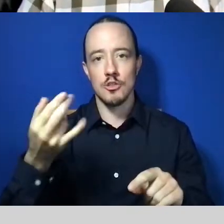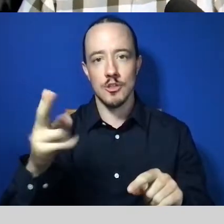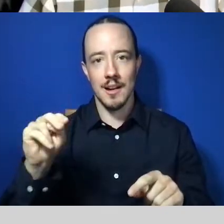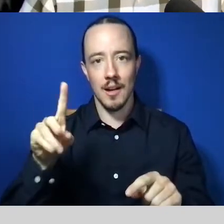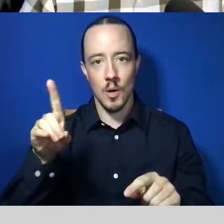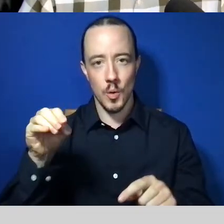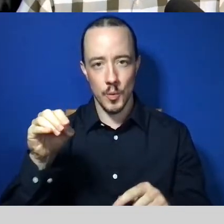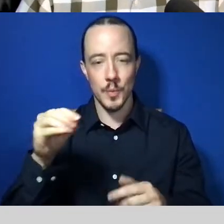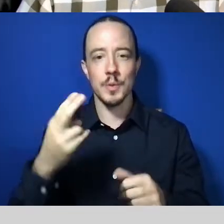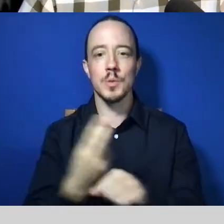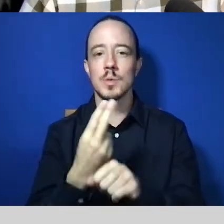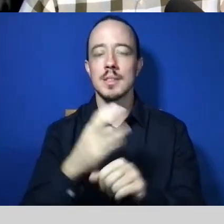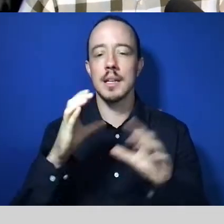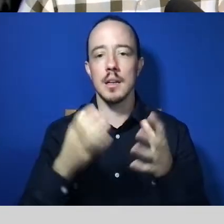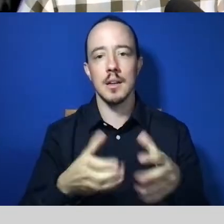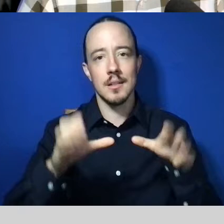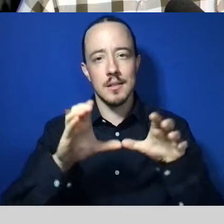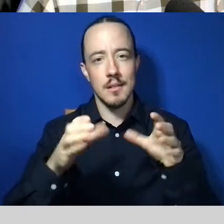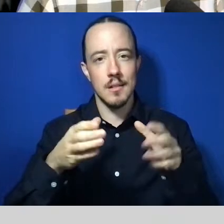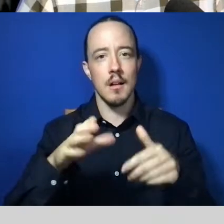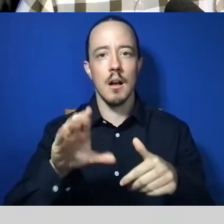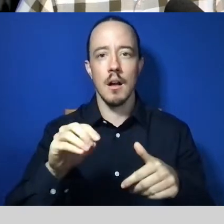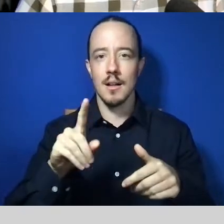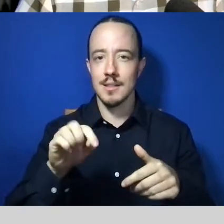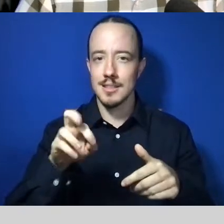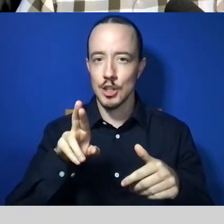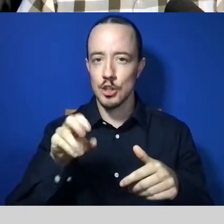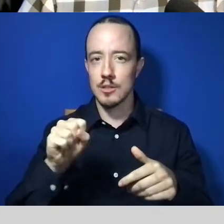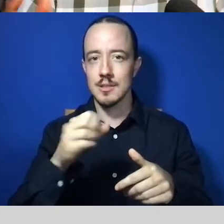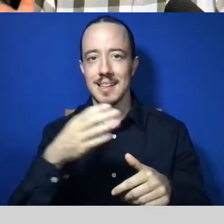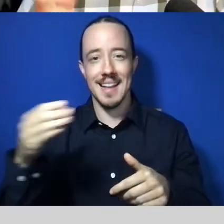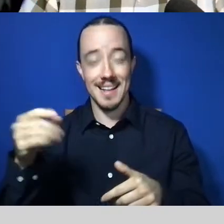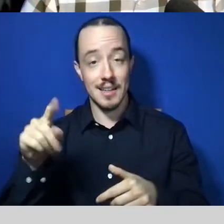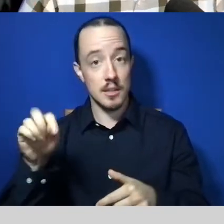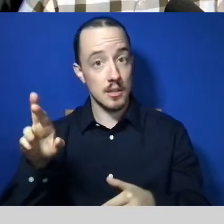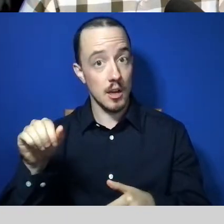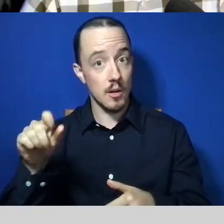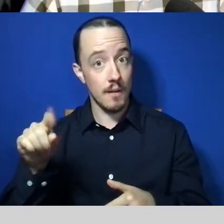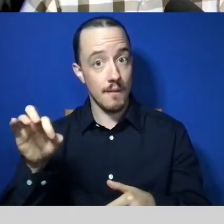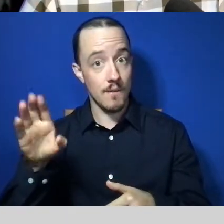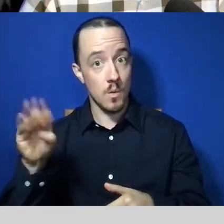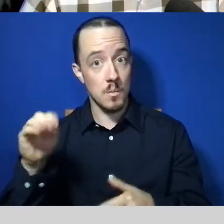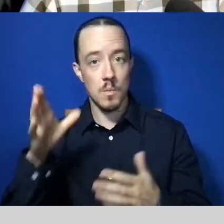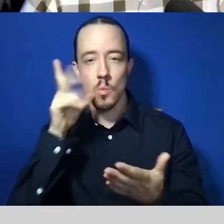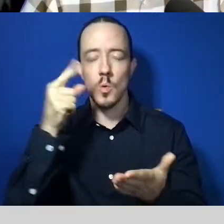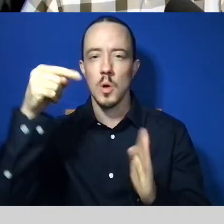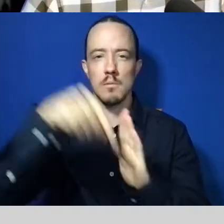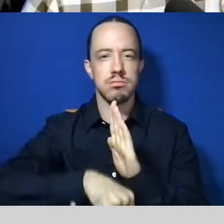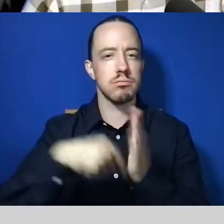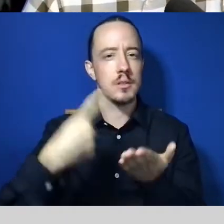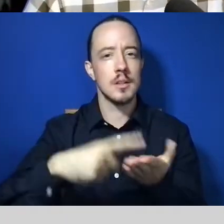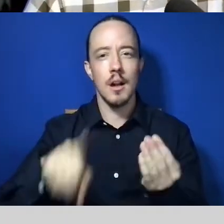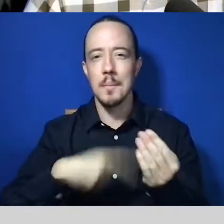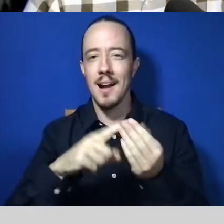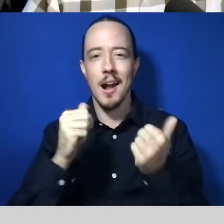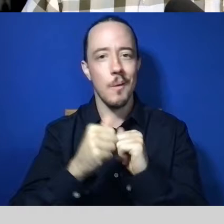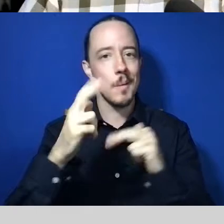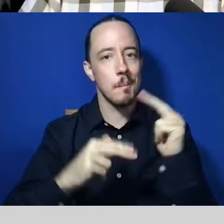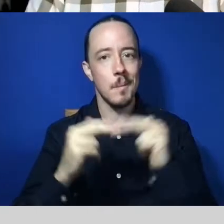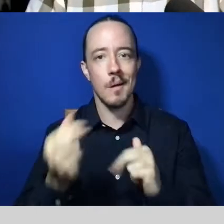So we're really going to try and dive in and cover how we built our own platform for virtual events using cloud native tools.